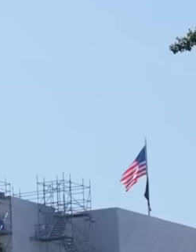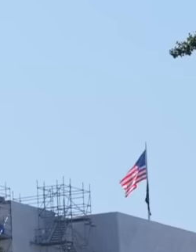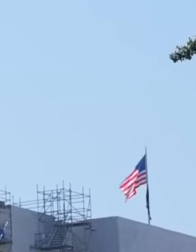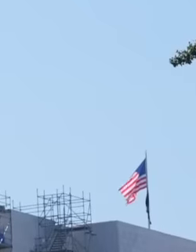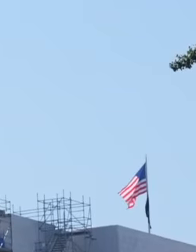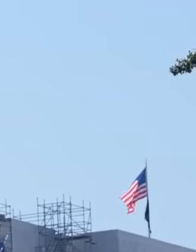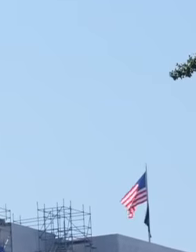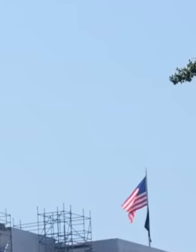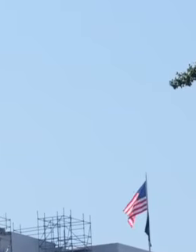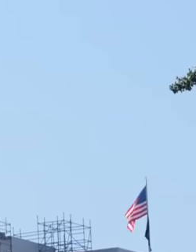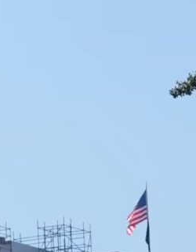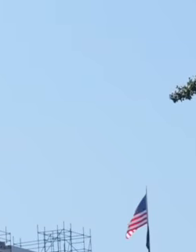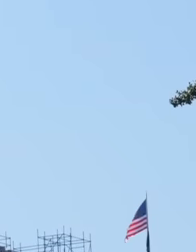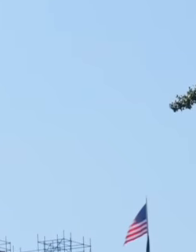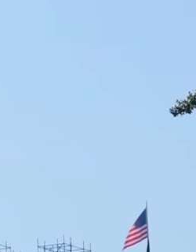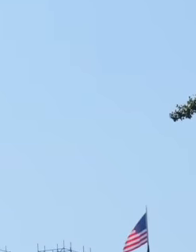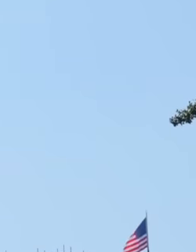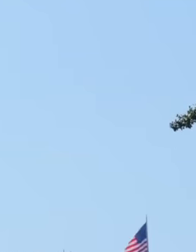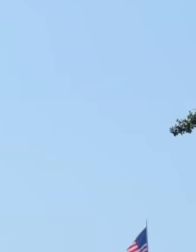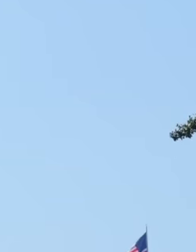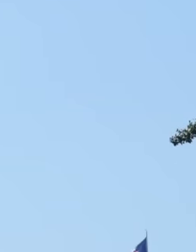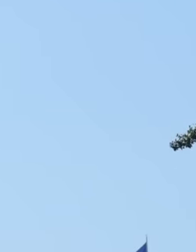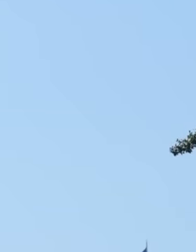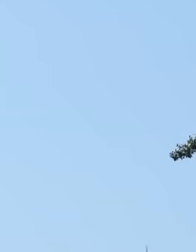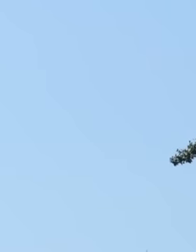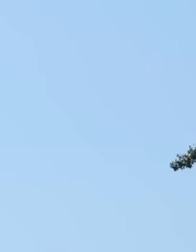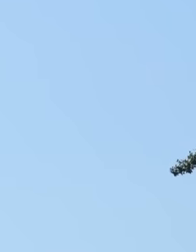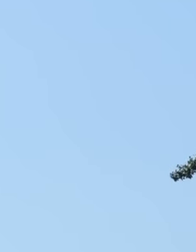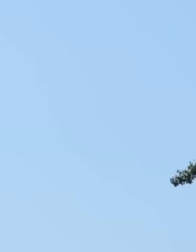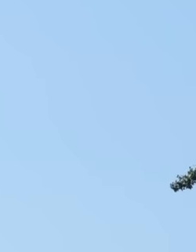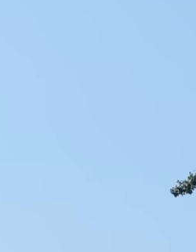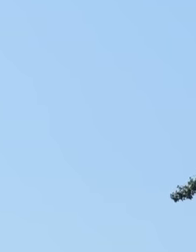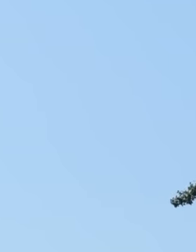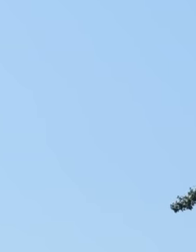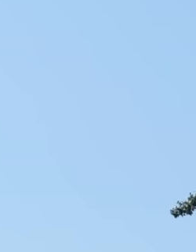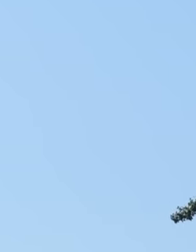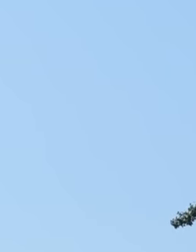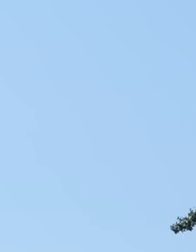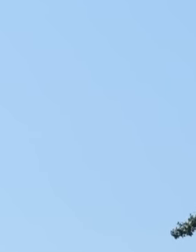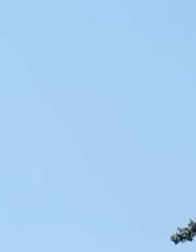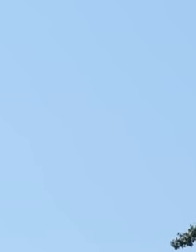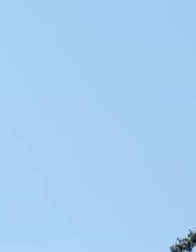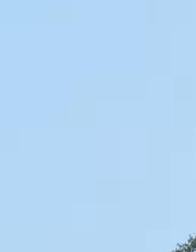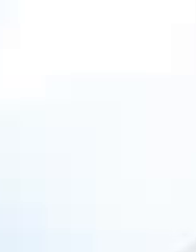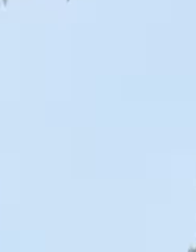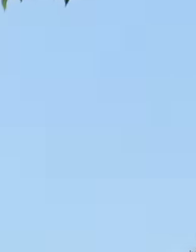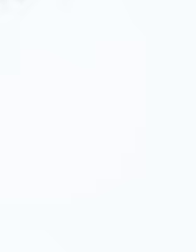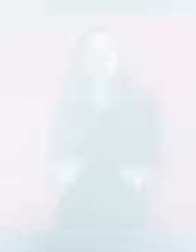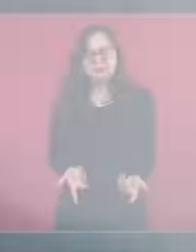In this regard, President, it would seem precisely that